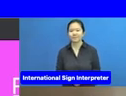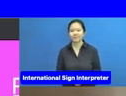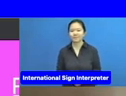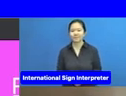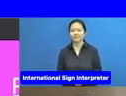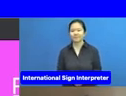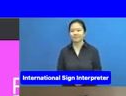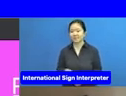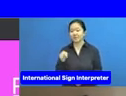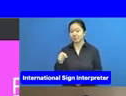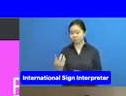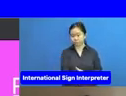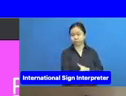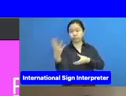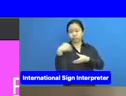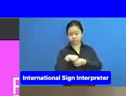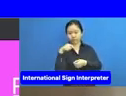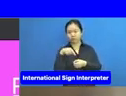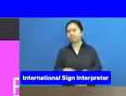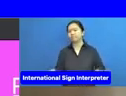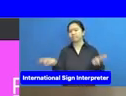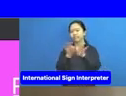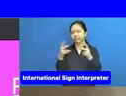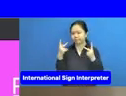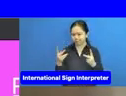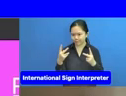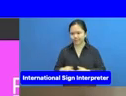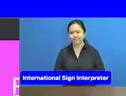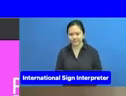for their contributions, HowlRound that has kindly